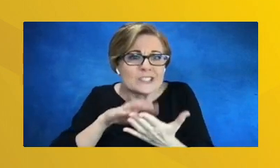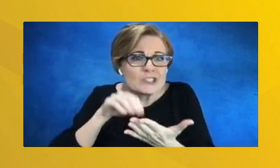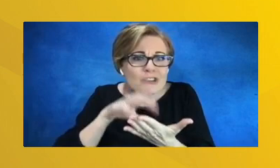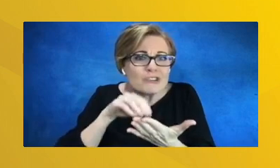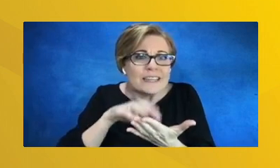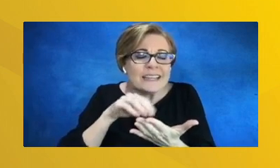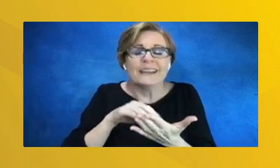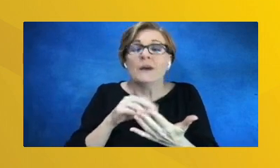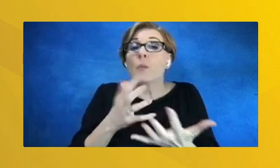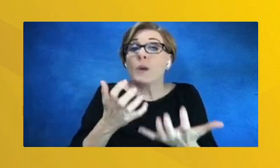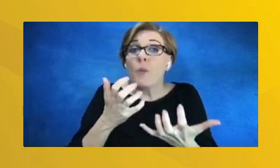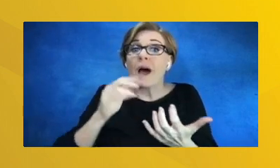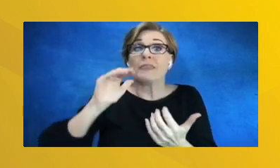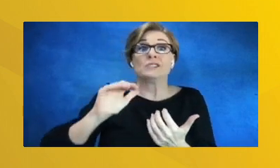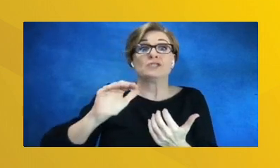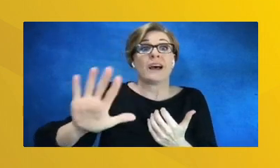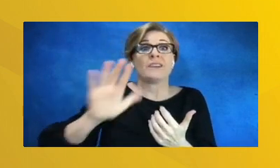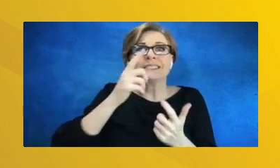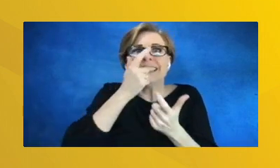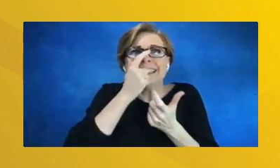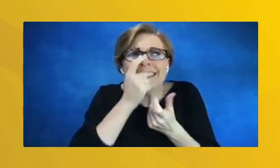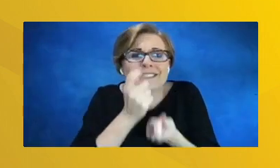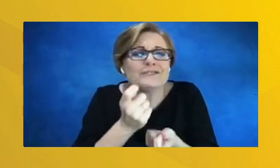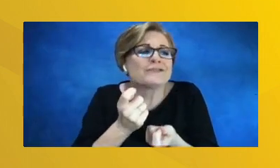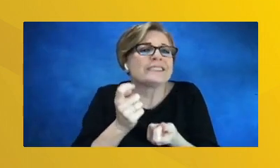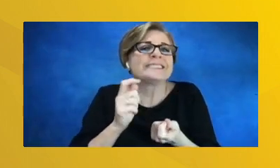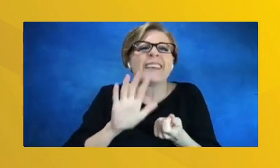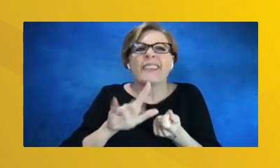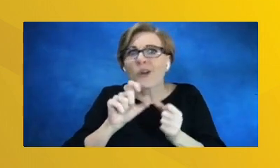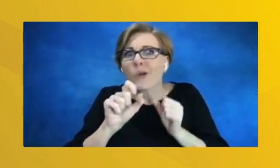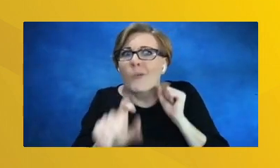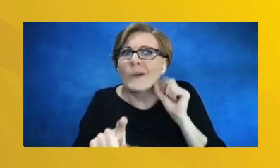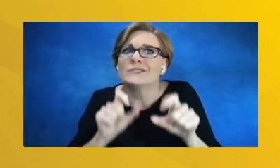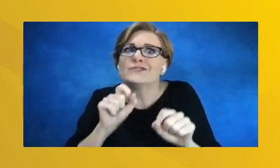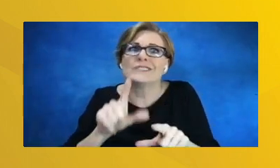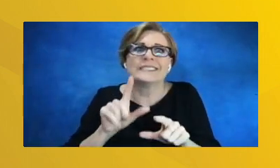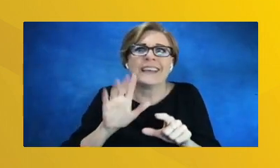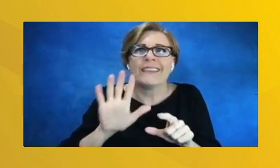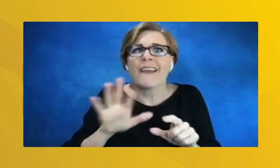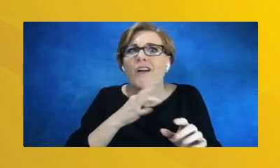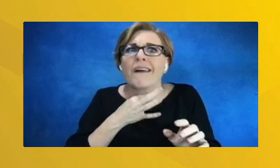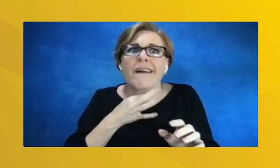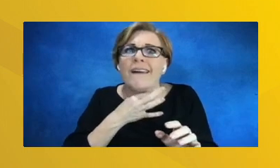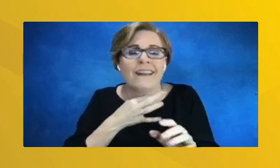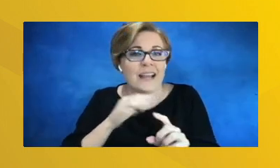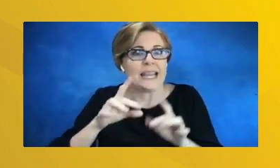questions and voice are the ones leading the content and learning.